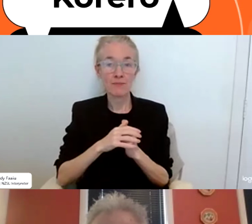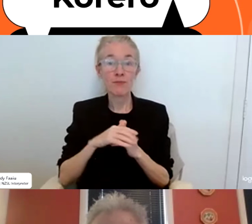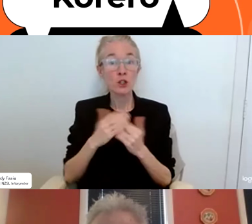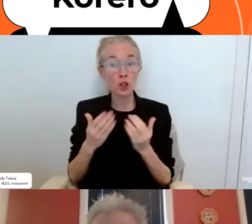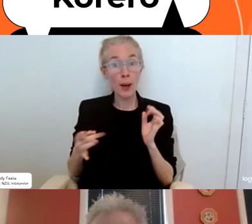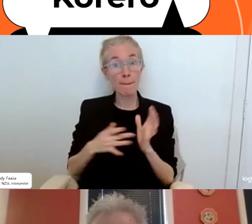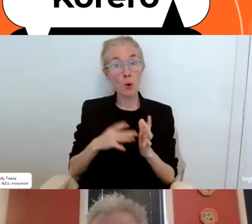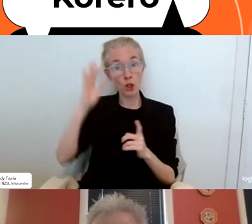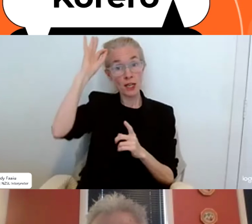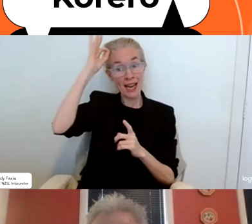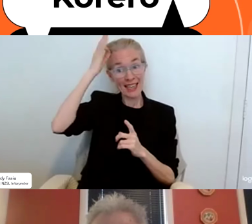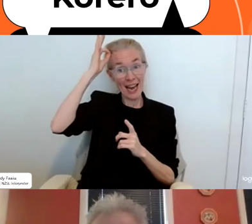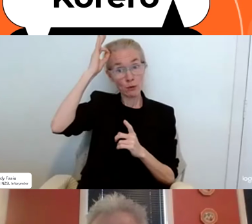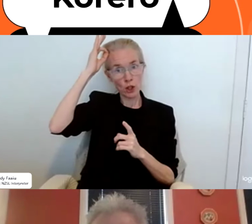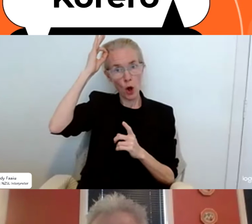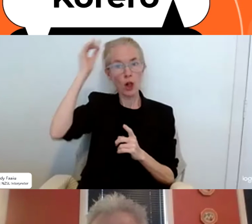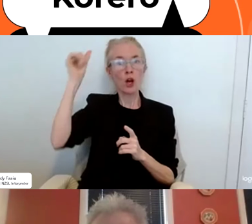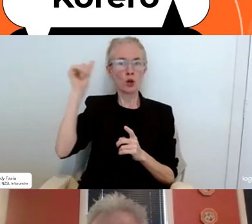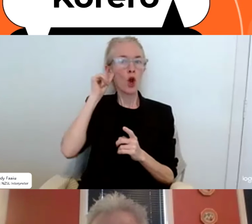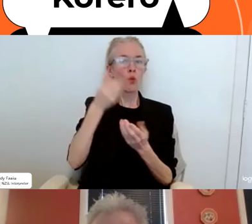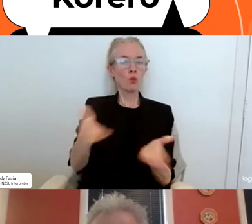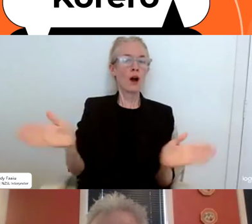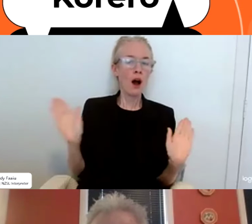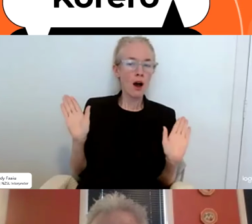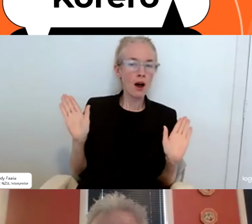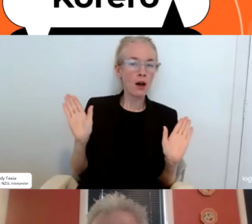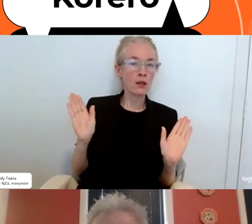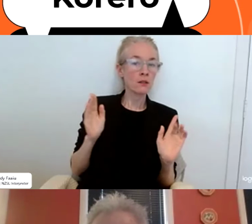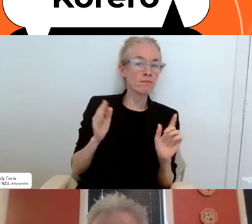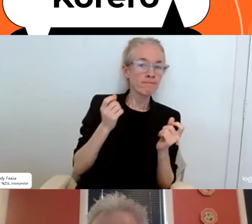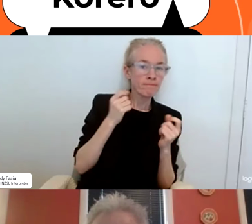a policy level and then work in with our planners and regulators